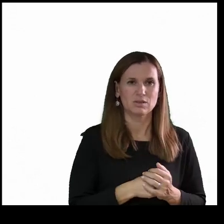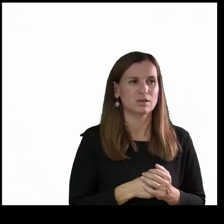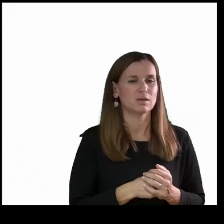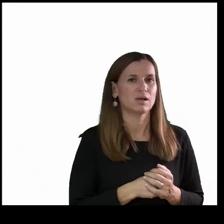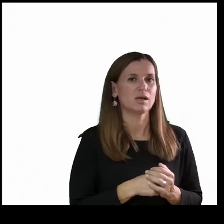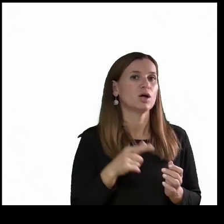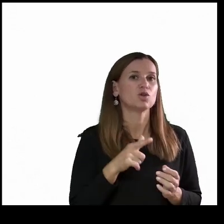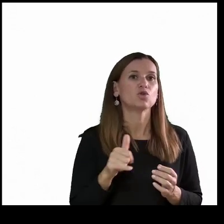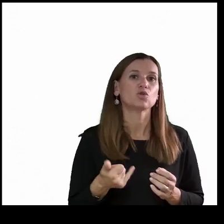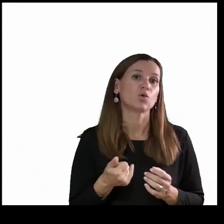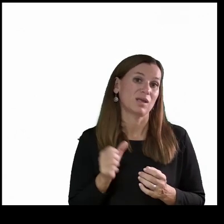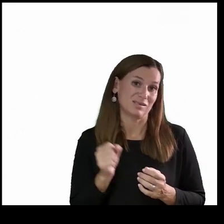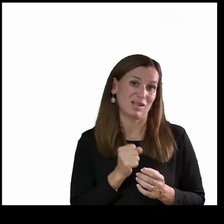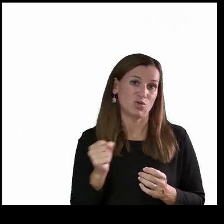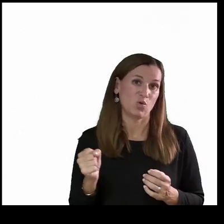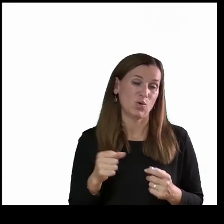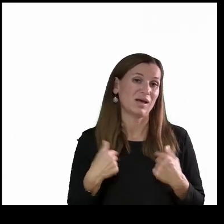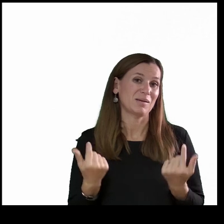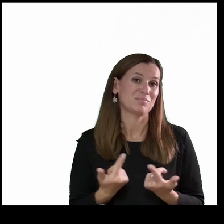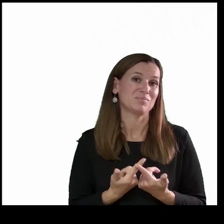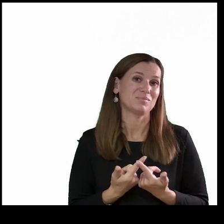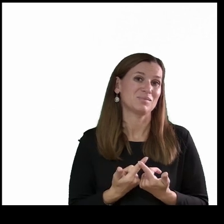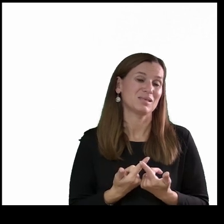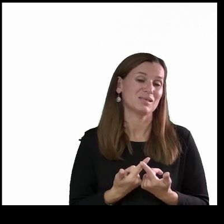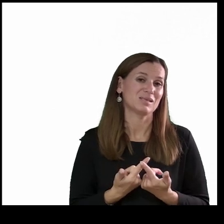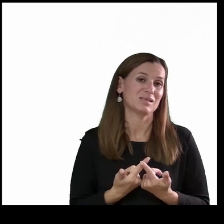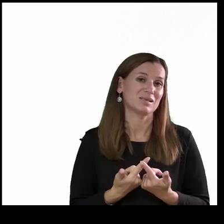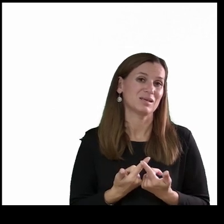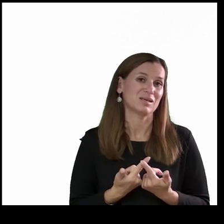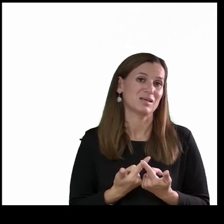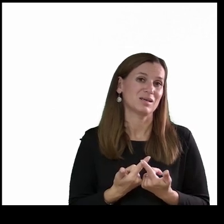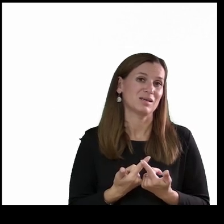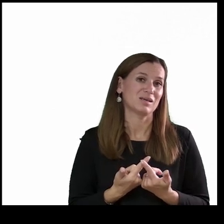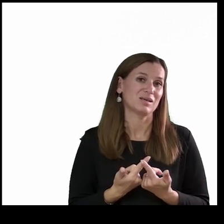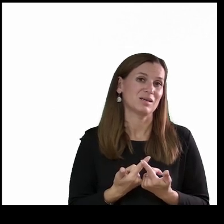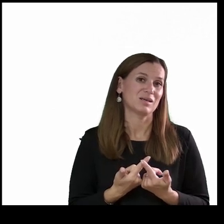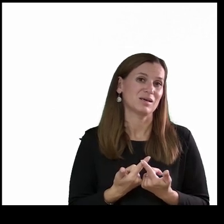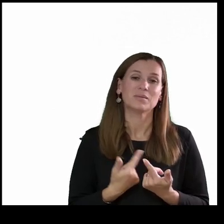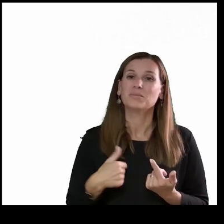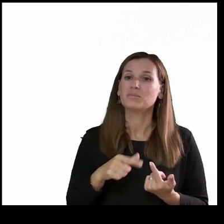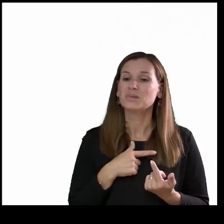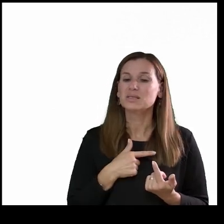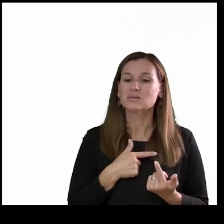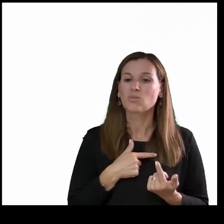is because we are daily during species, our informations,